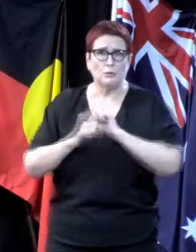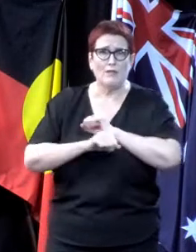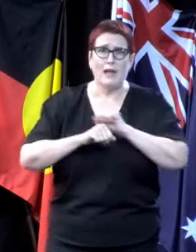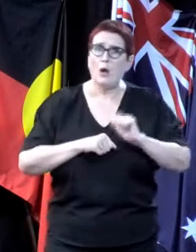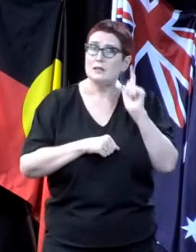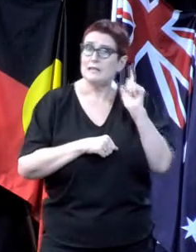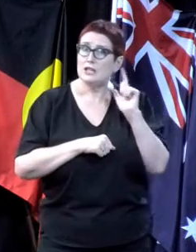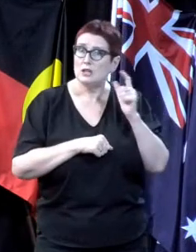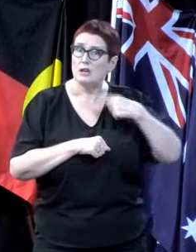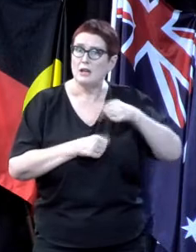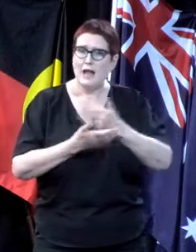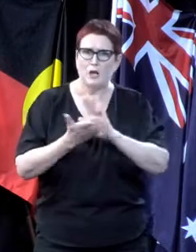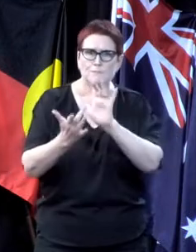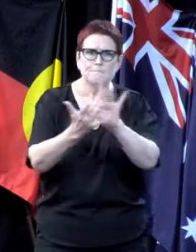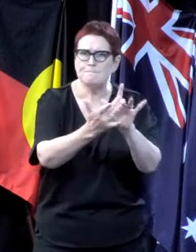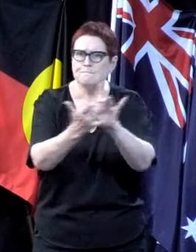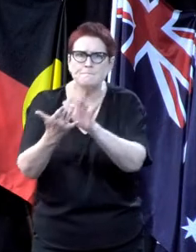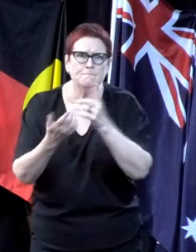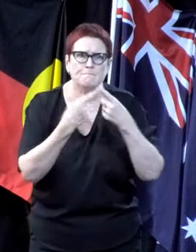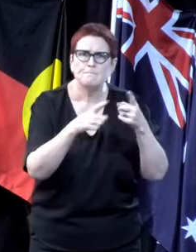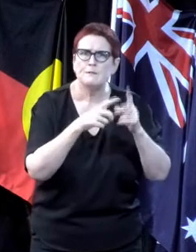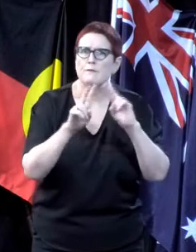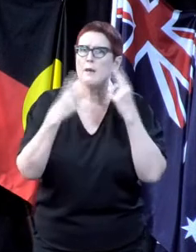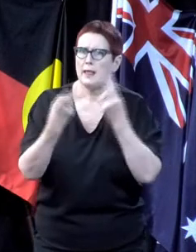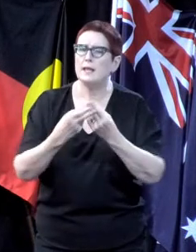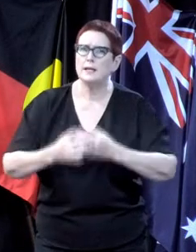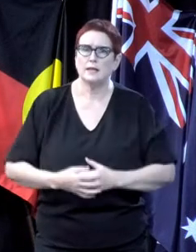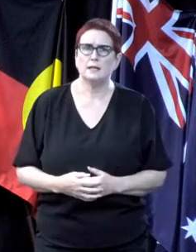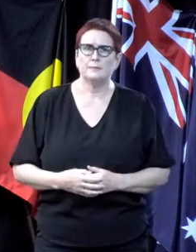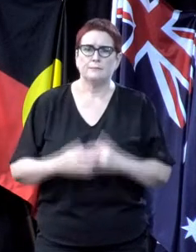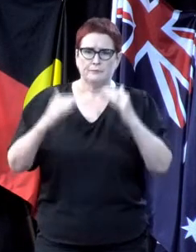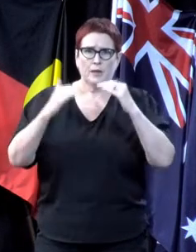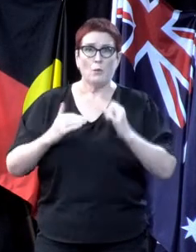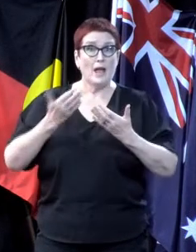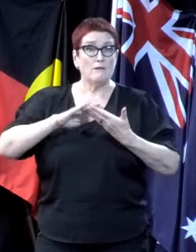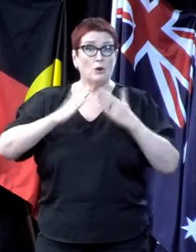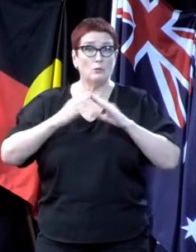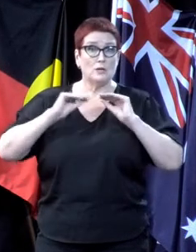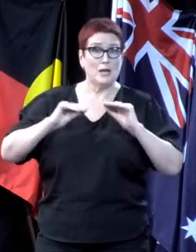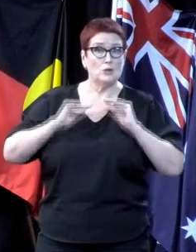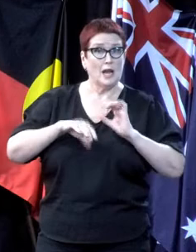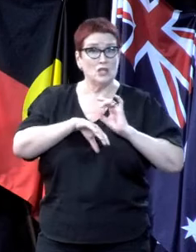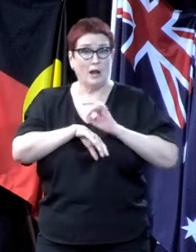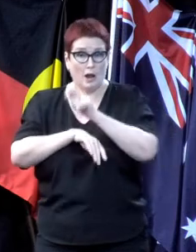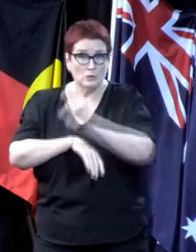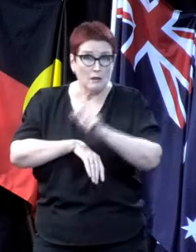in relation to engaging families. We also have community education counselors and Aboriginal